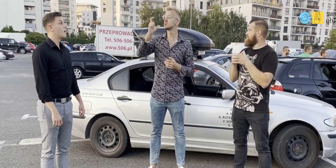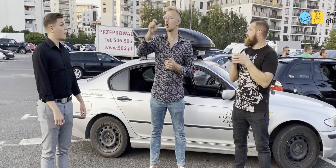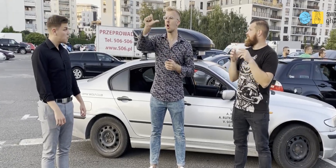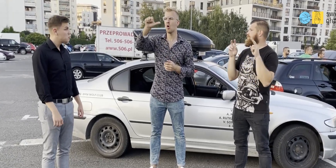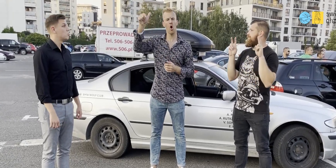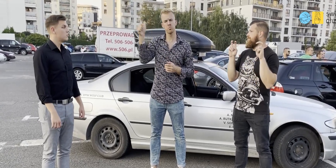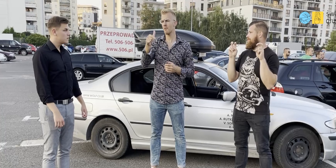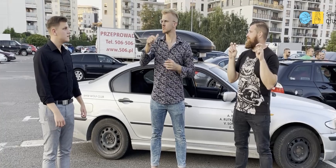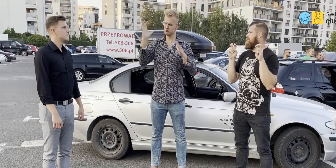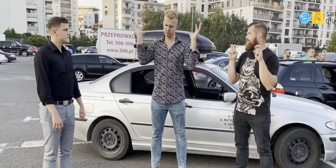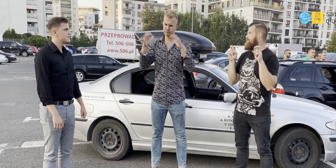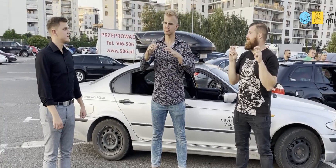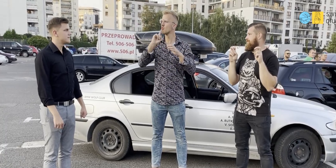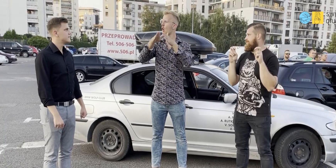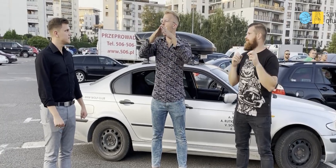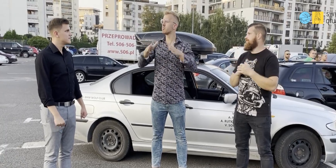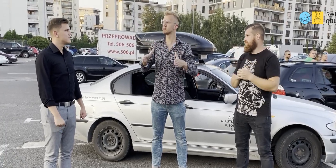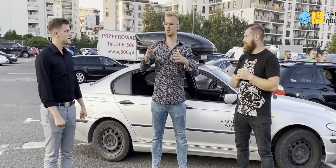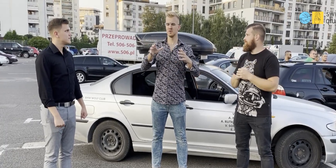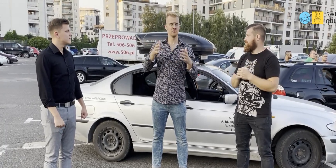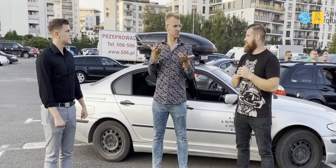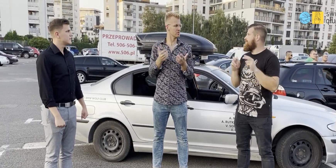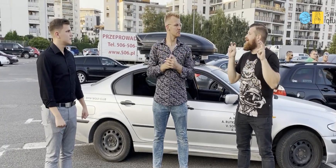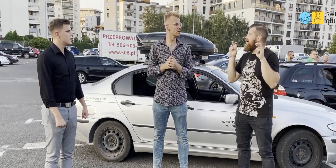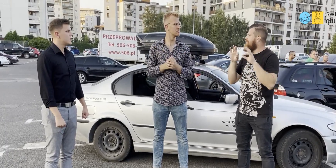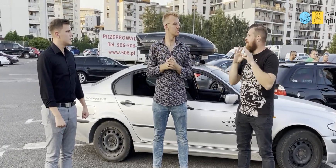we also organize a joint camp every year,